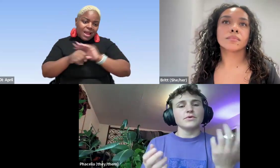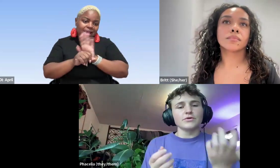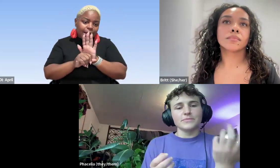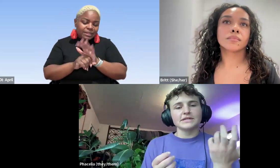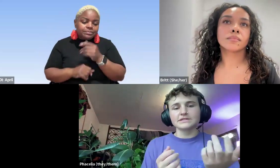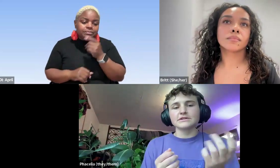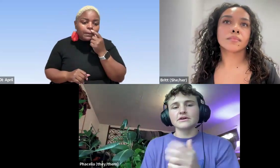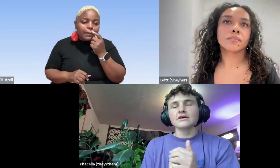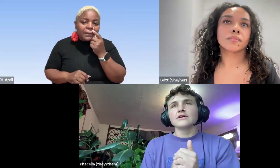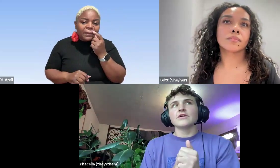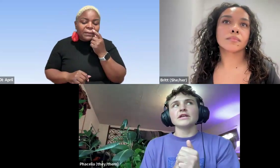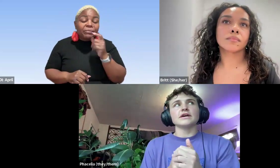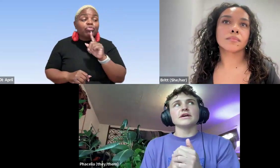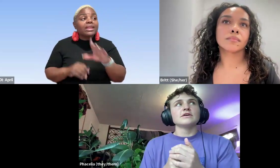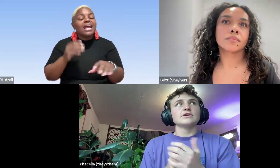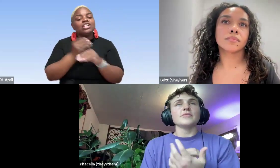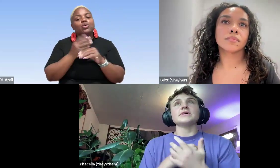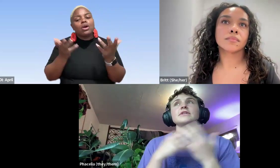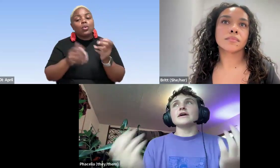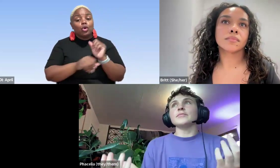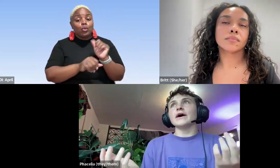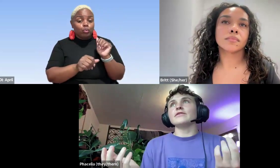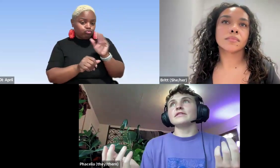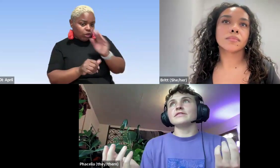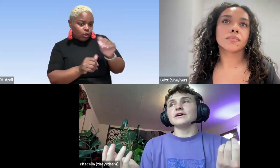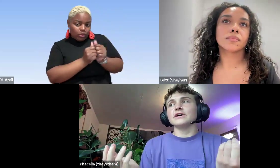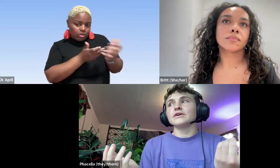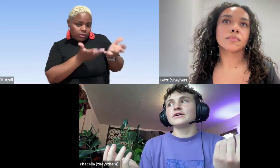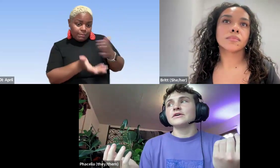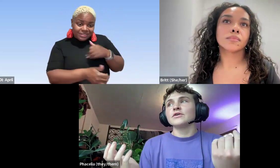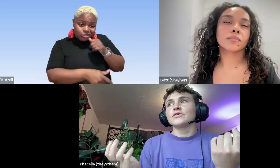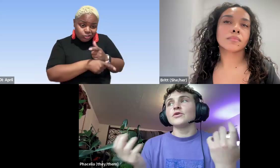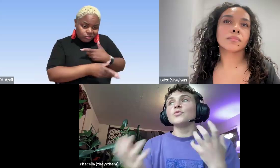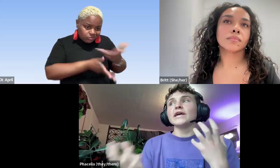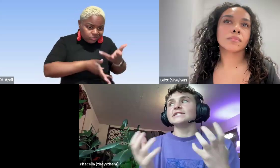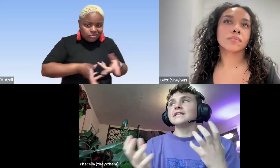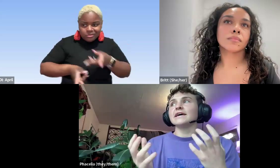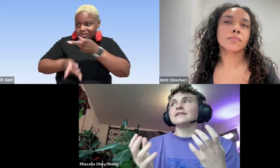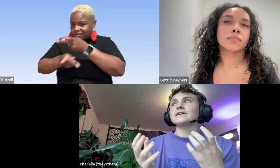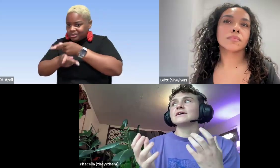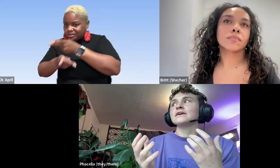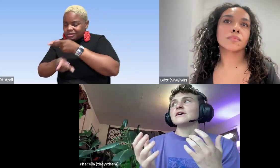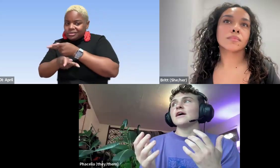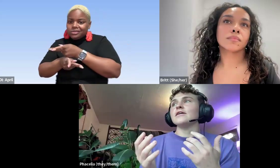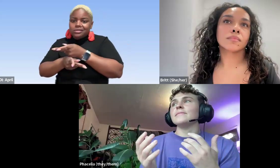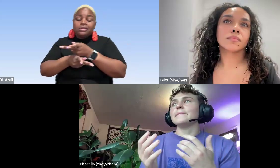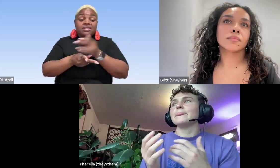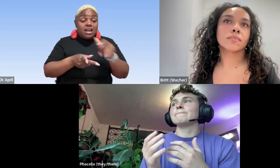doing work with my sister, right, like, taught me a lot about the, the ways that, um,